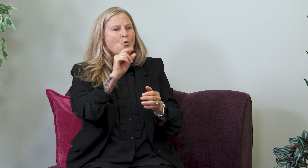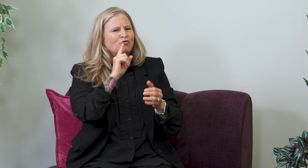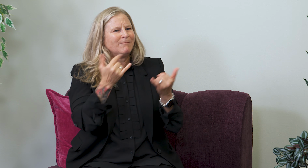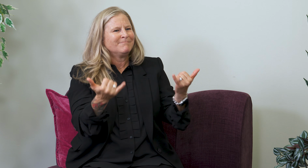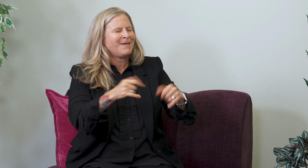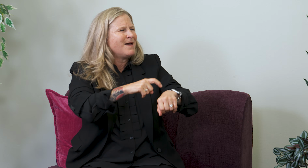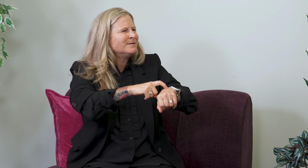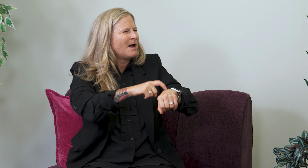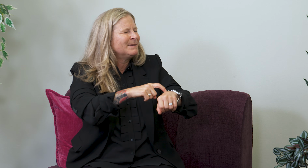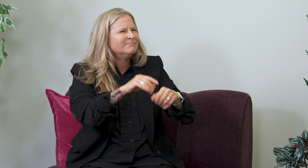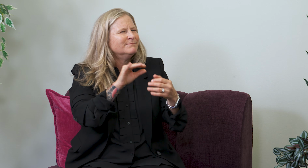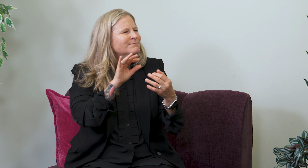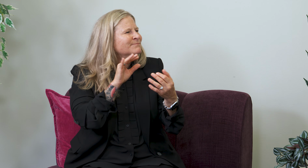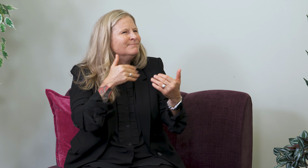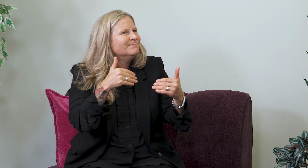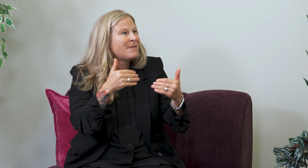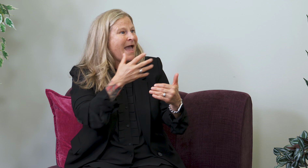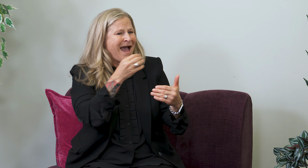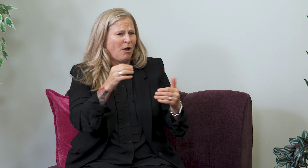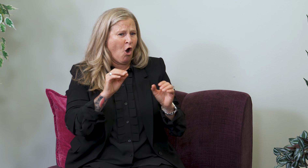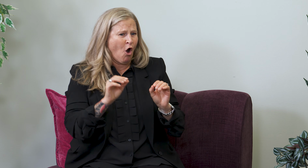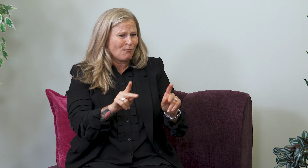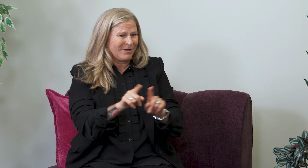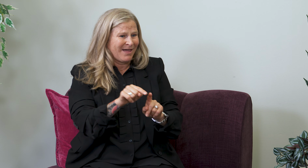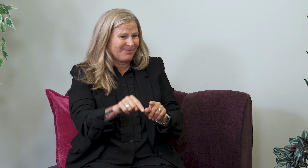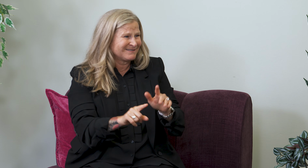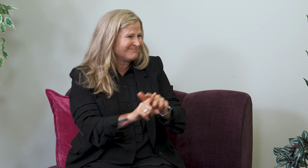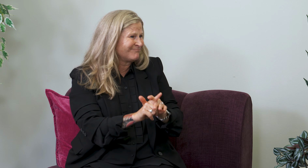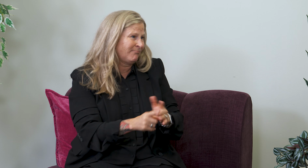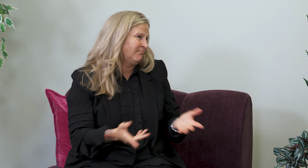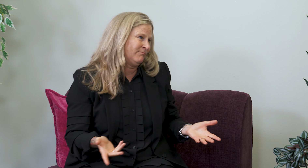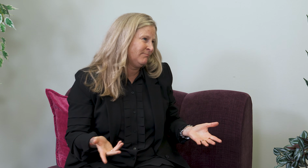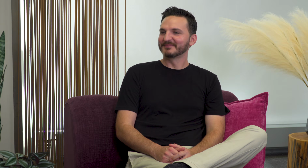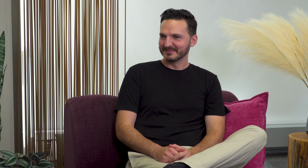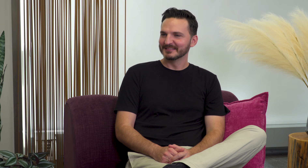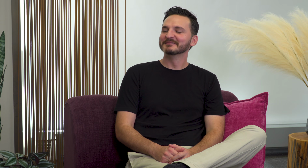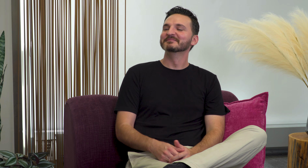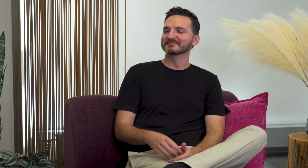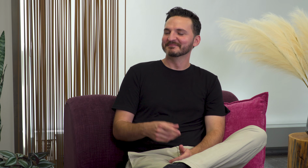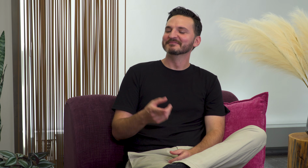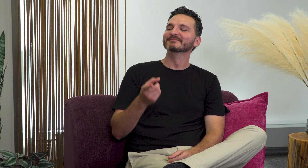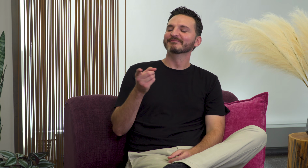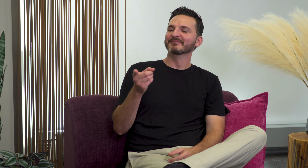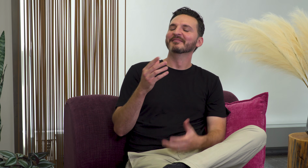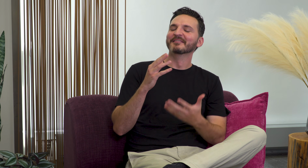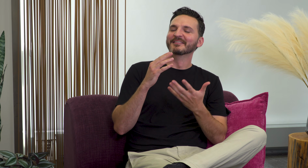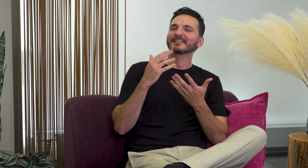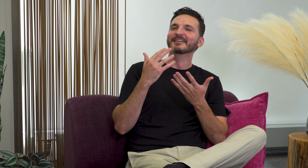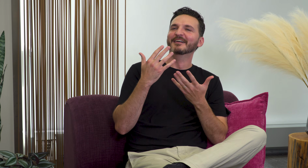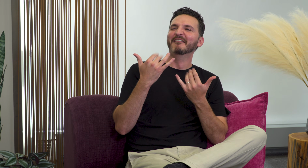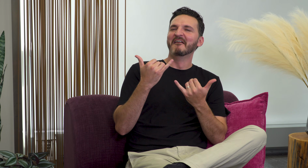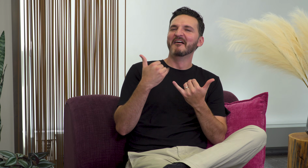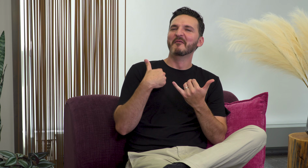How can we grow? Now, I think it's a time of excitement and opportunities like this don’t come along very often.